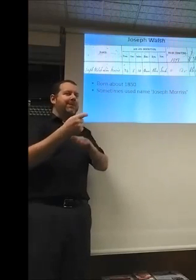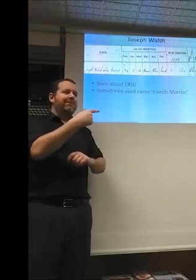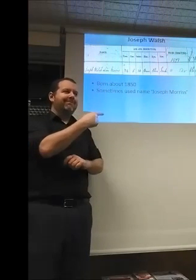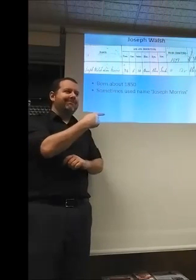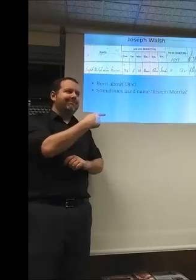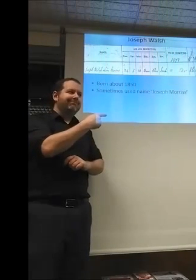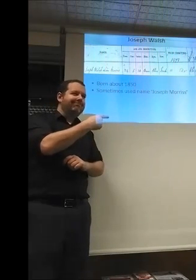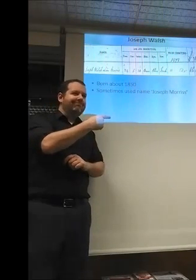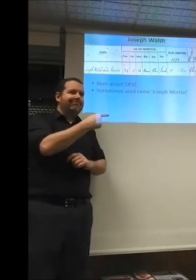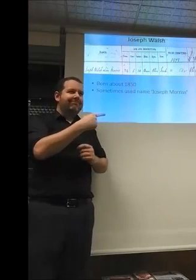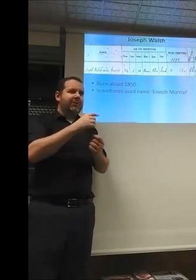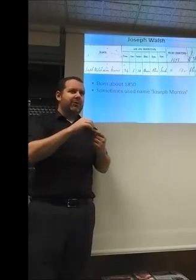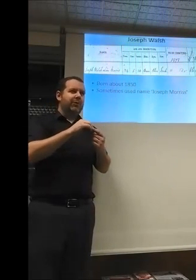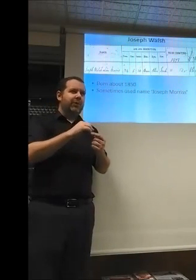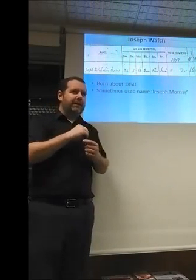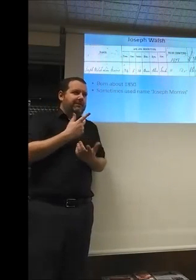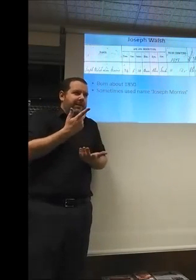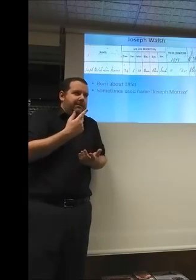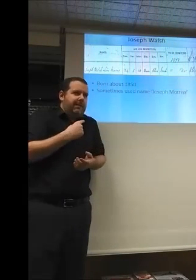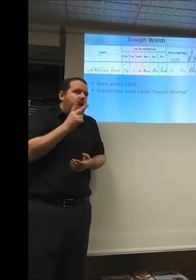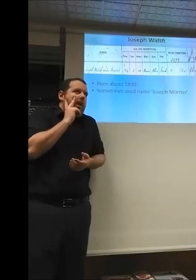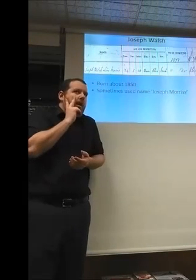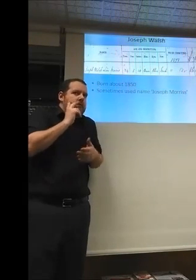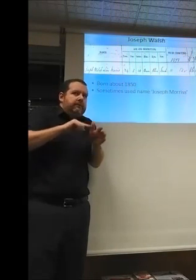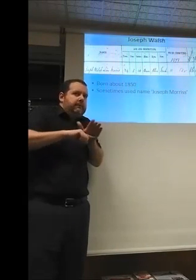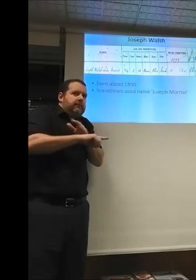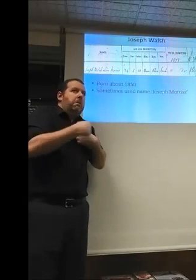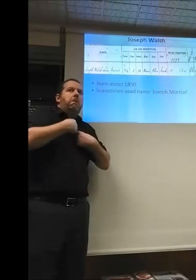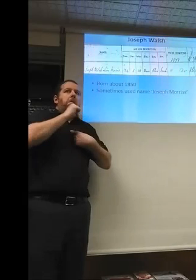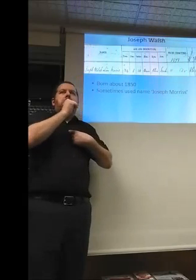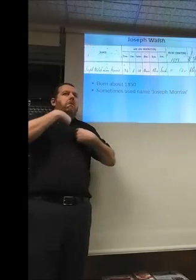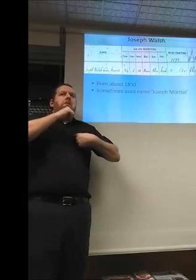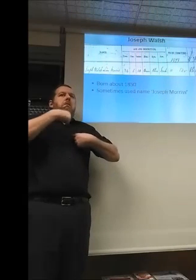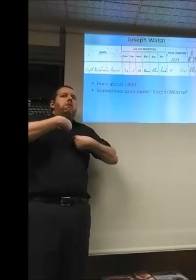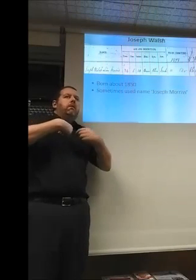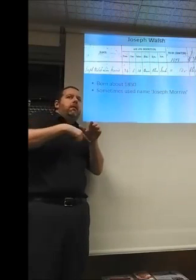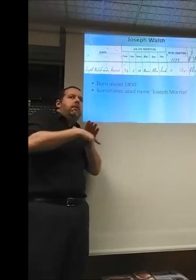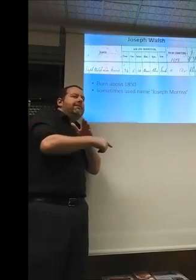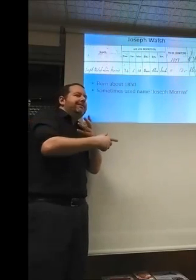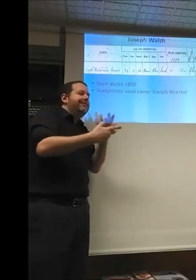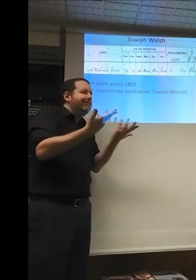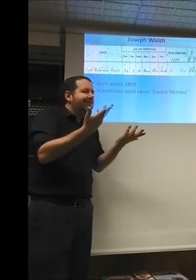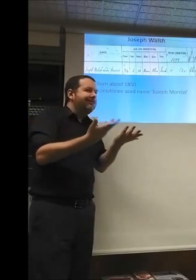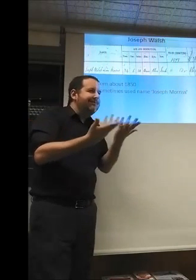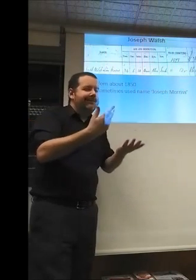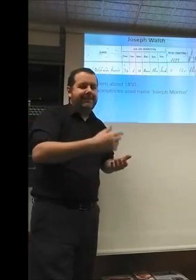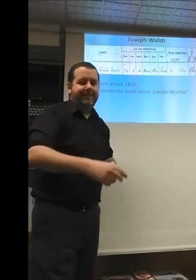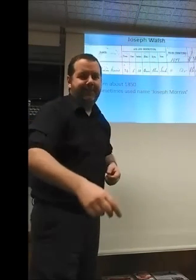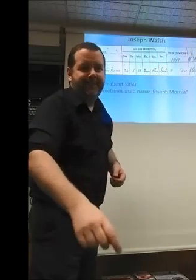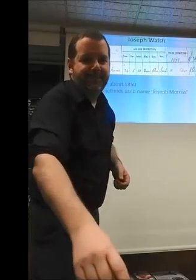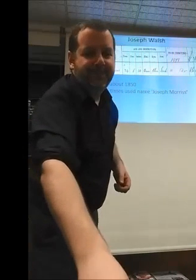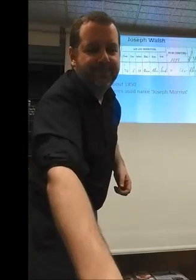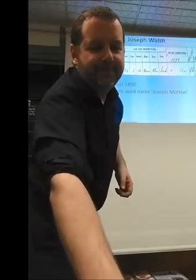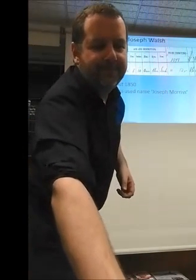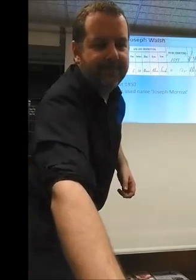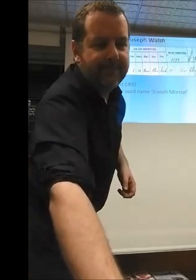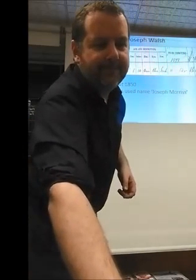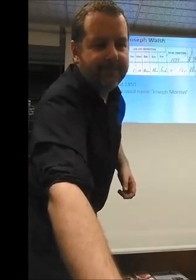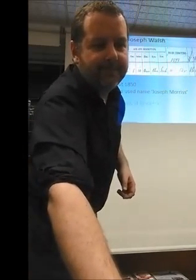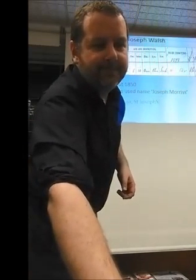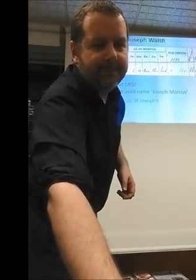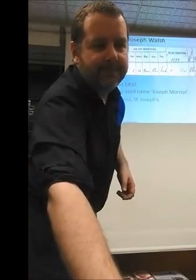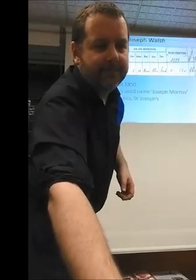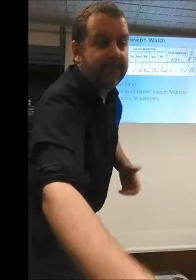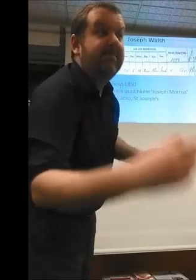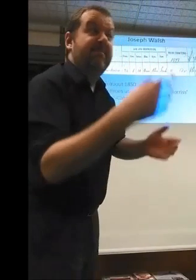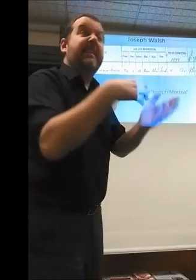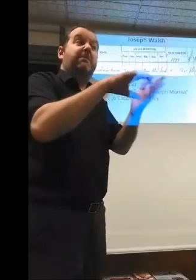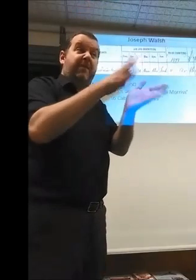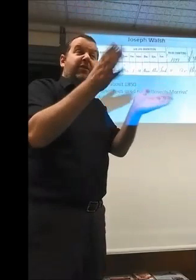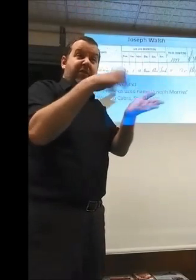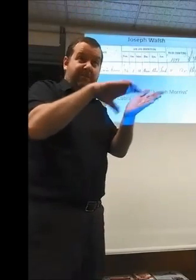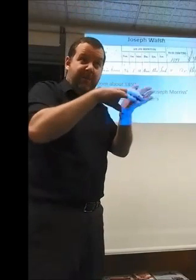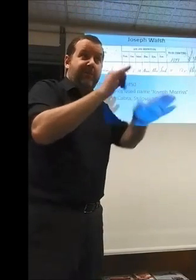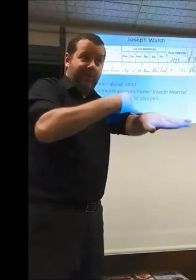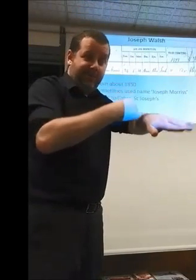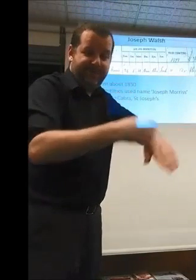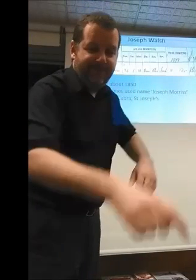so maybe they had been trying to communicate with him at the time so maybe he learned to